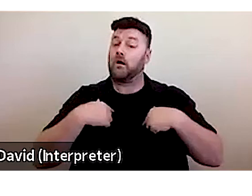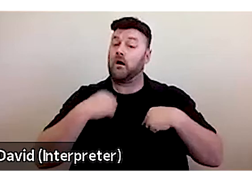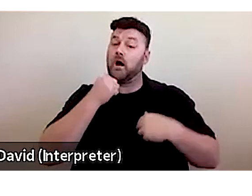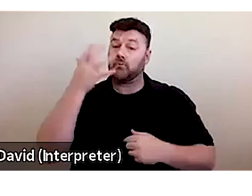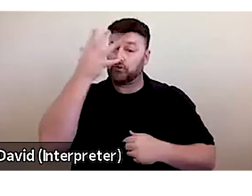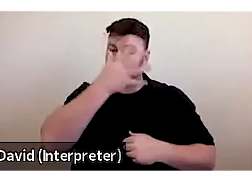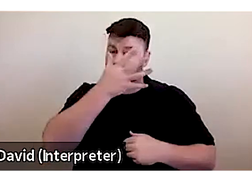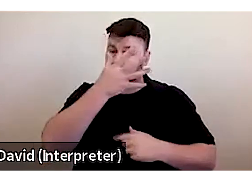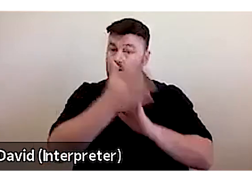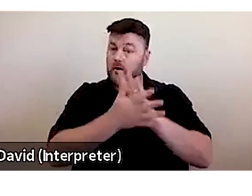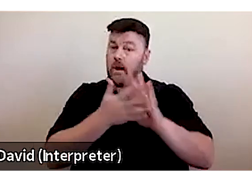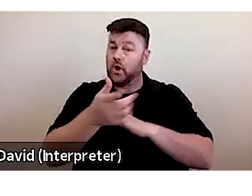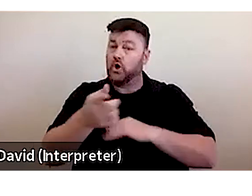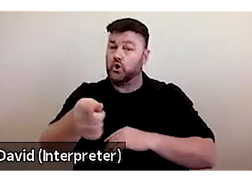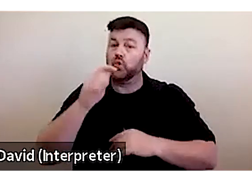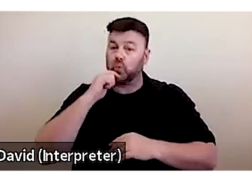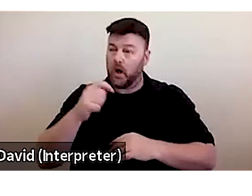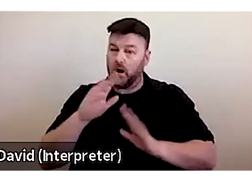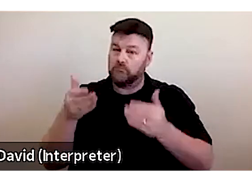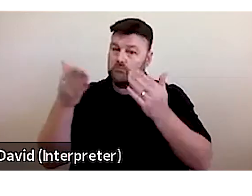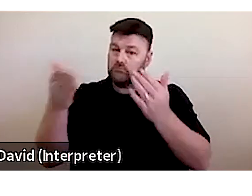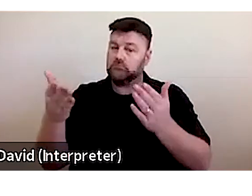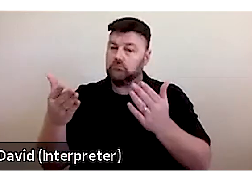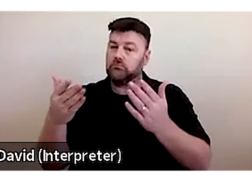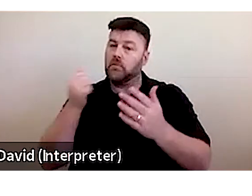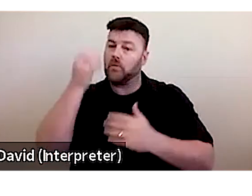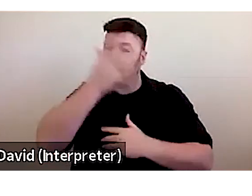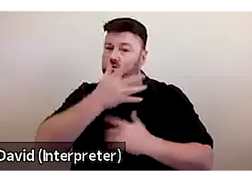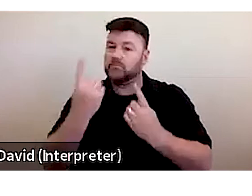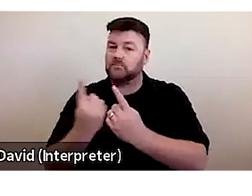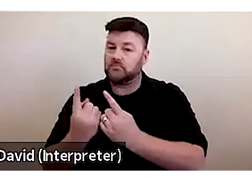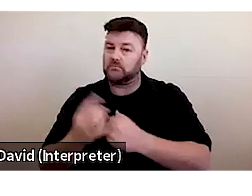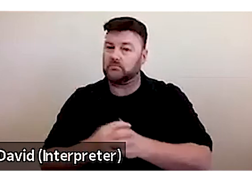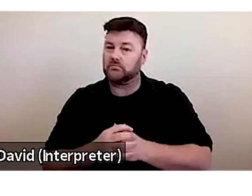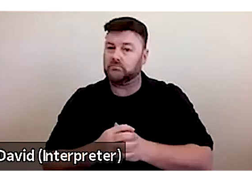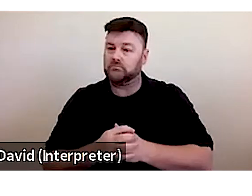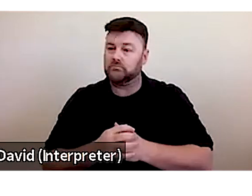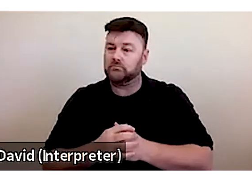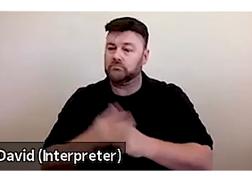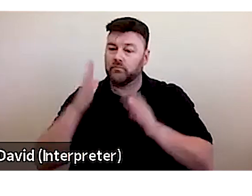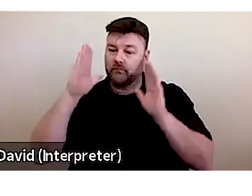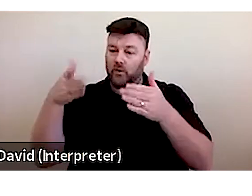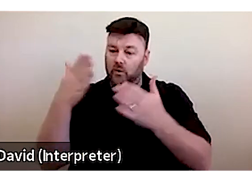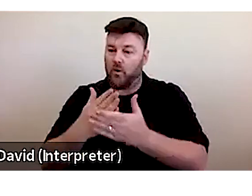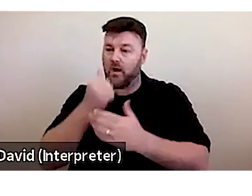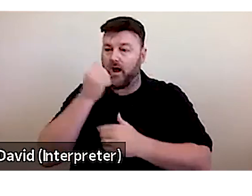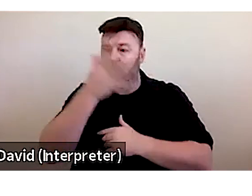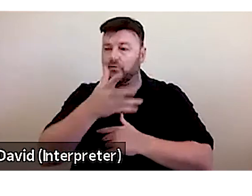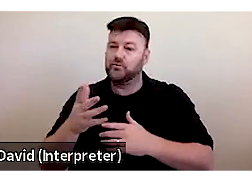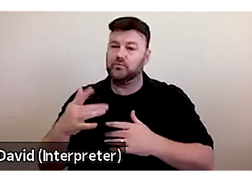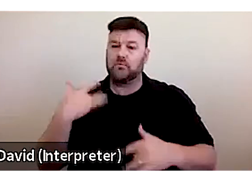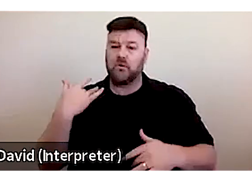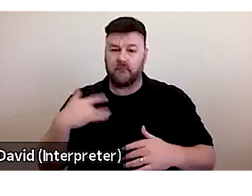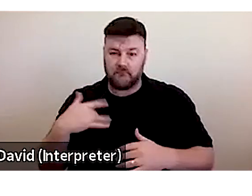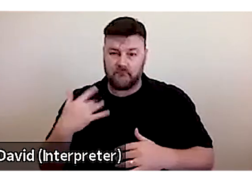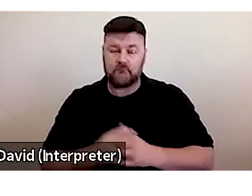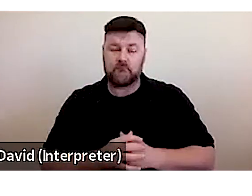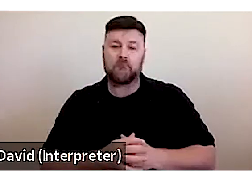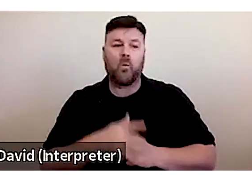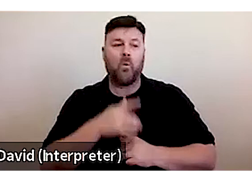Aboriginal content, addressing originality or content addressing